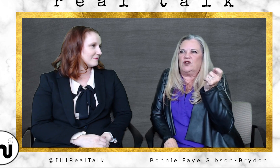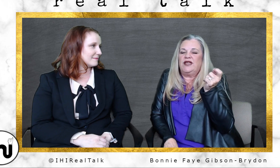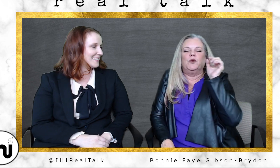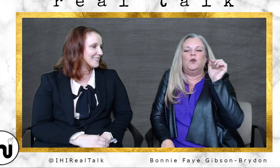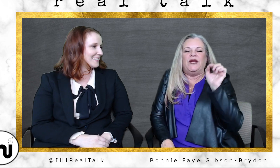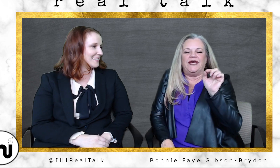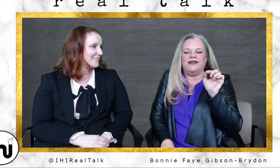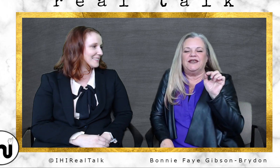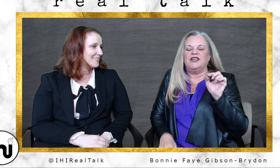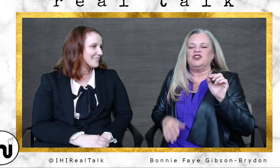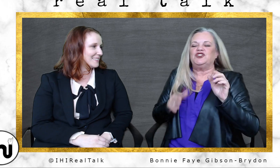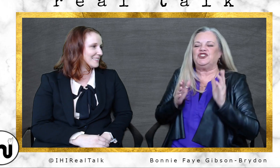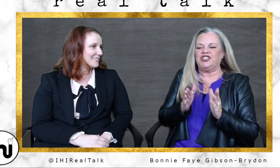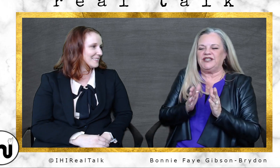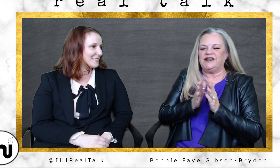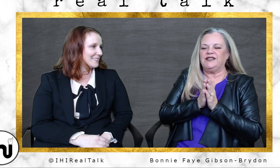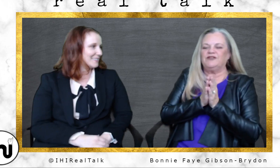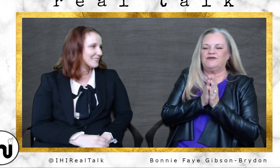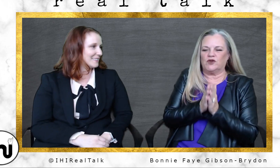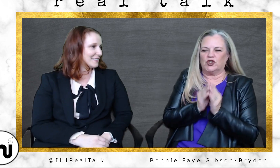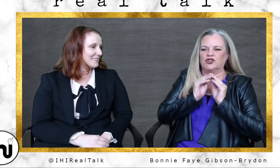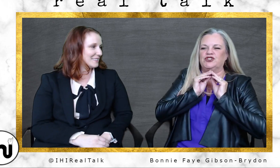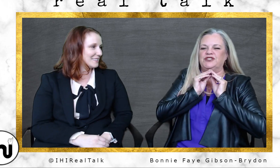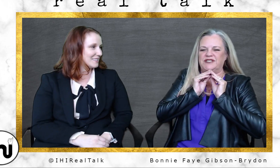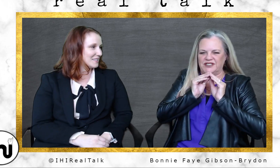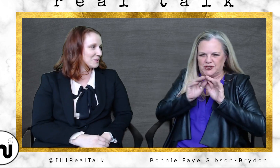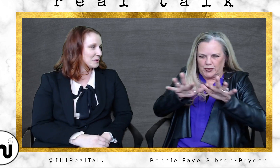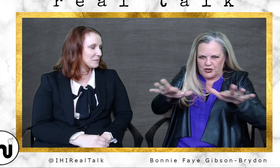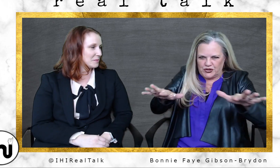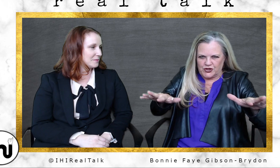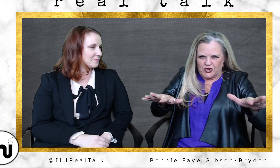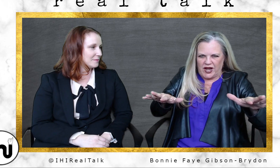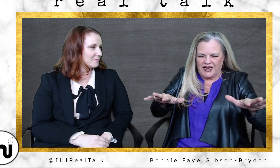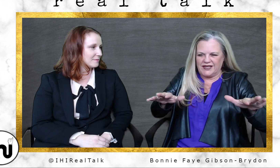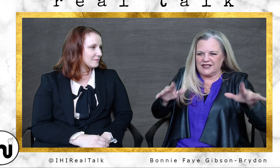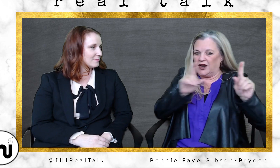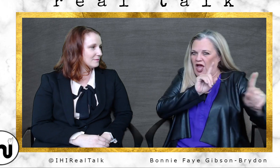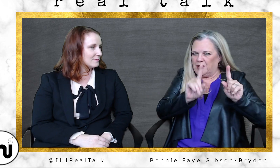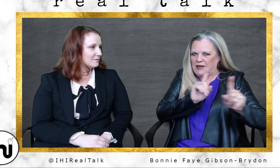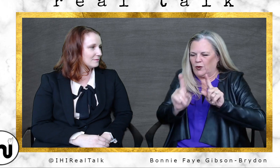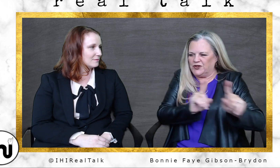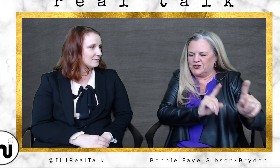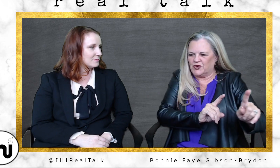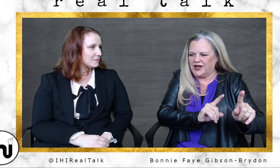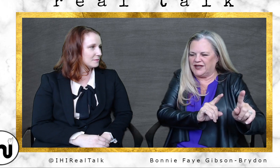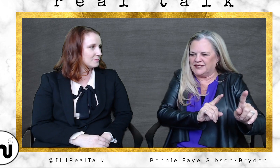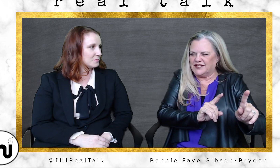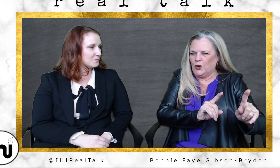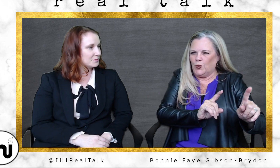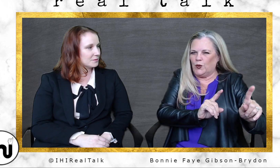When she first dispersed her trainings and a lot of people went to trainings, we